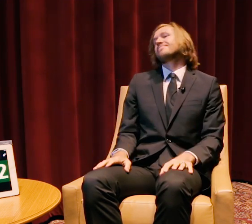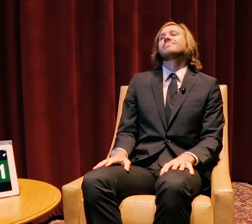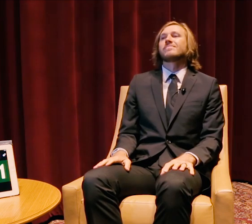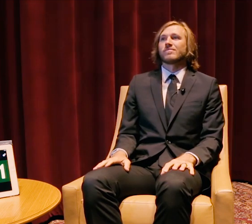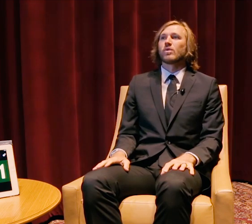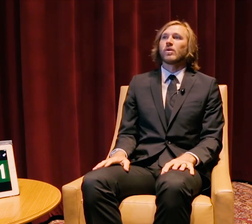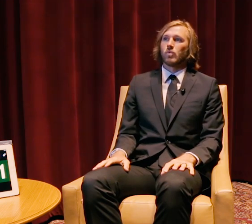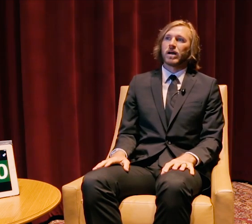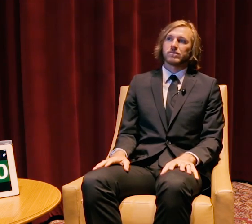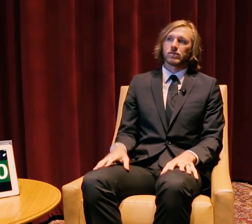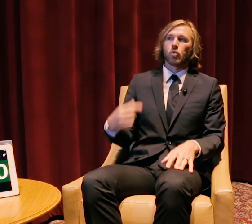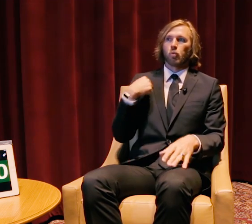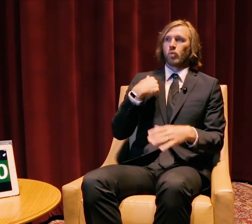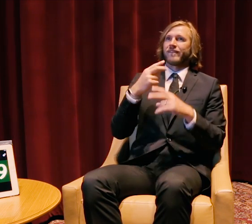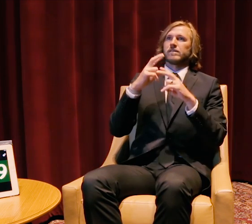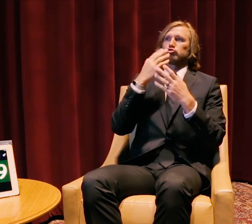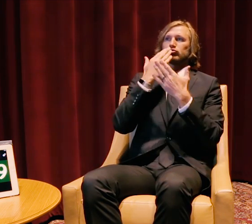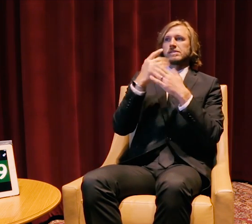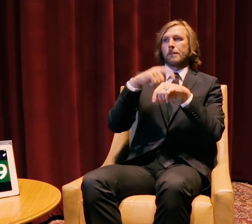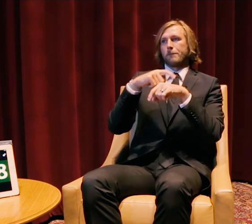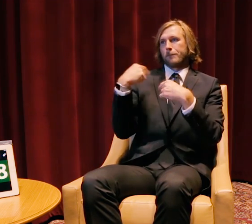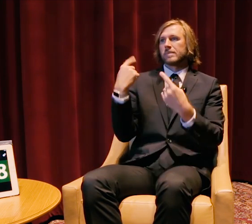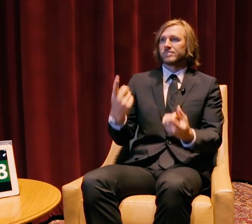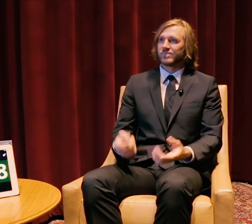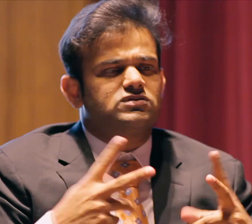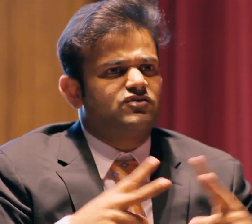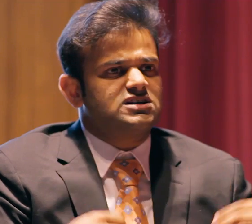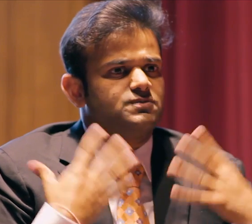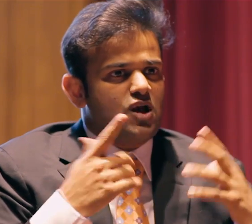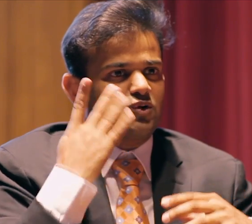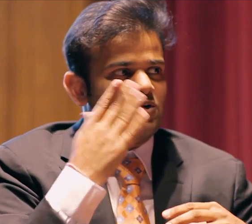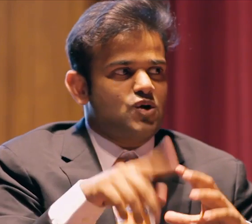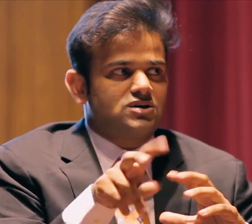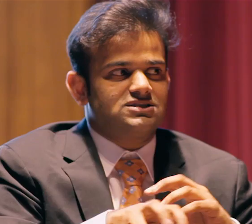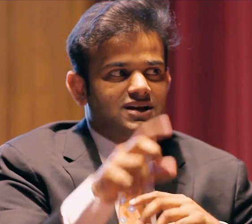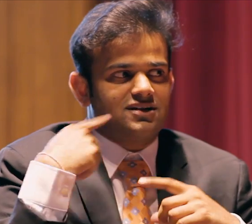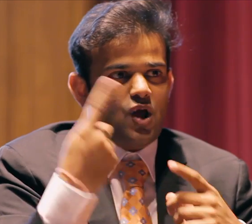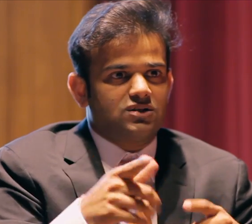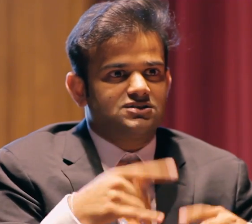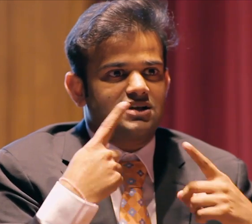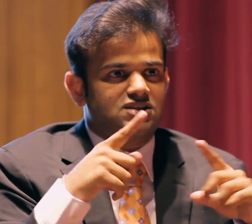we're, we've had a great time. [Vai] Wow, that's very inspiring, to hear